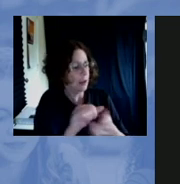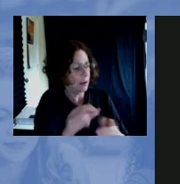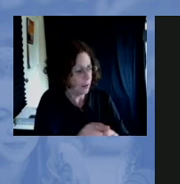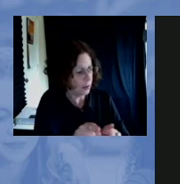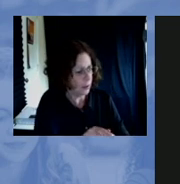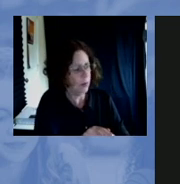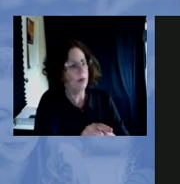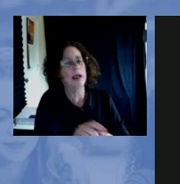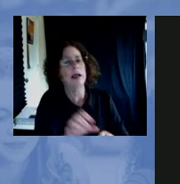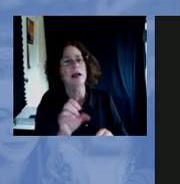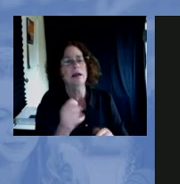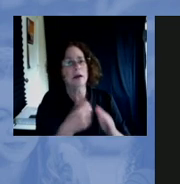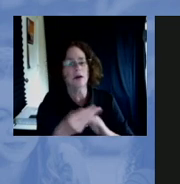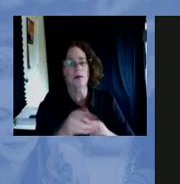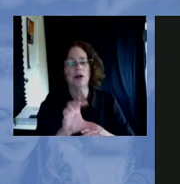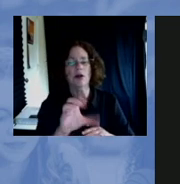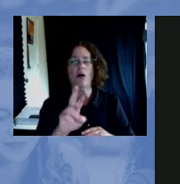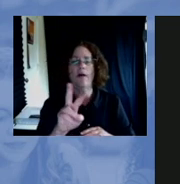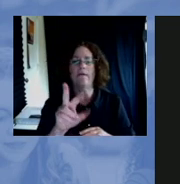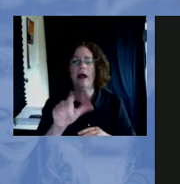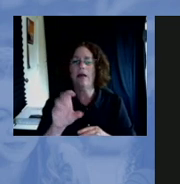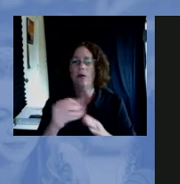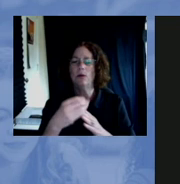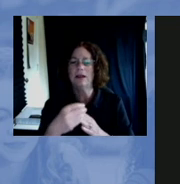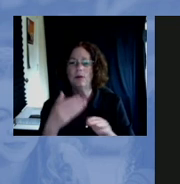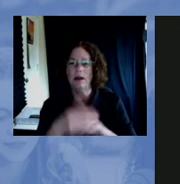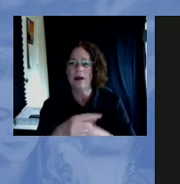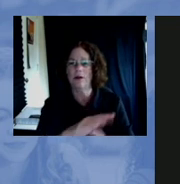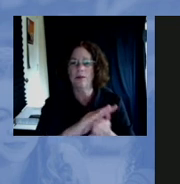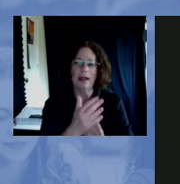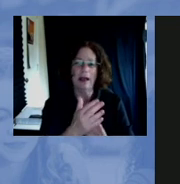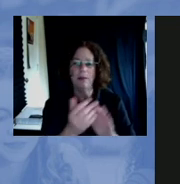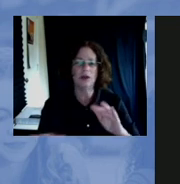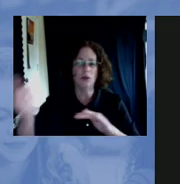MR. CARVALHO'S LEADERSHIP SHORTLY AFTER HE BECAME SUPERINTENDENT HE INSISTED HAVING A